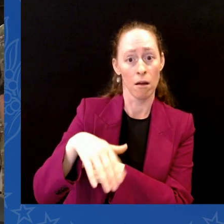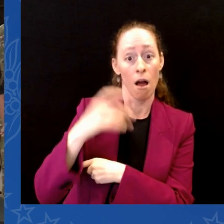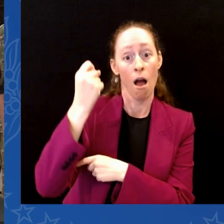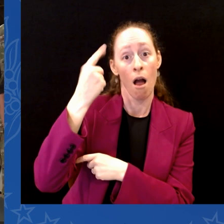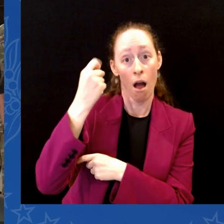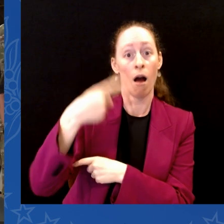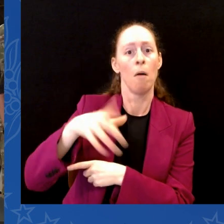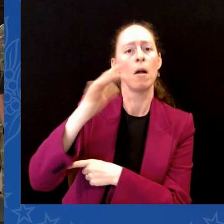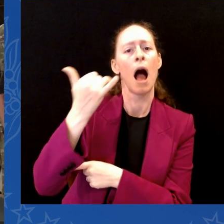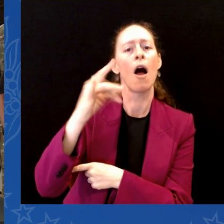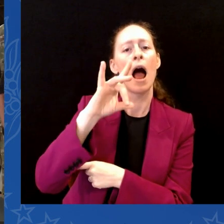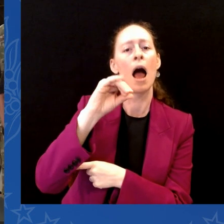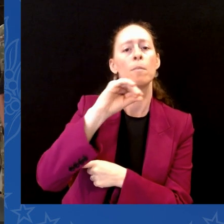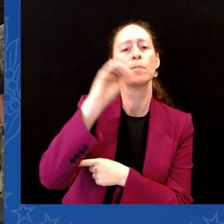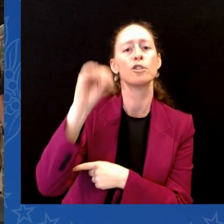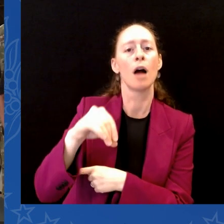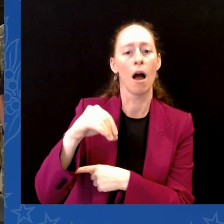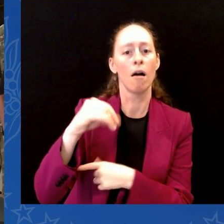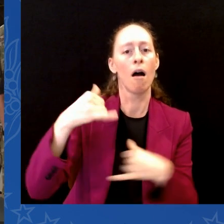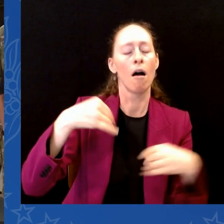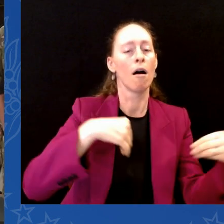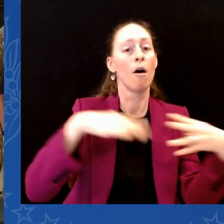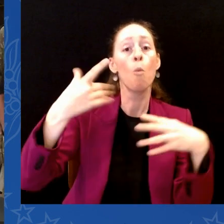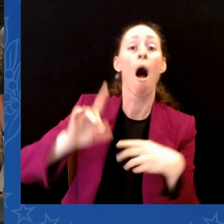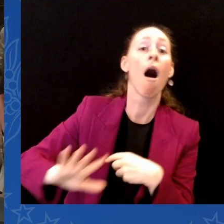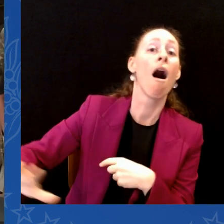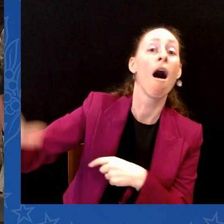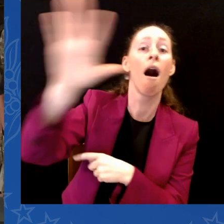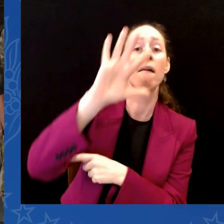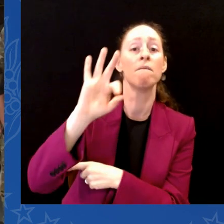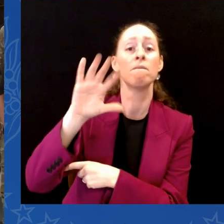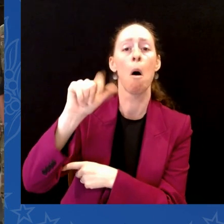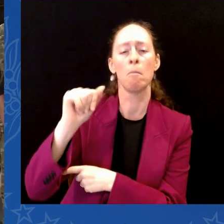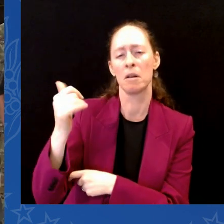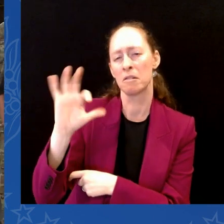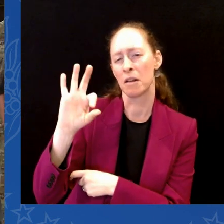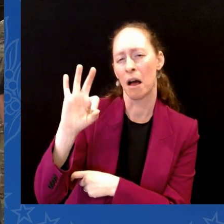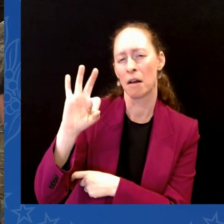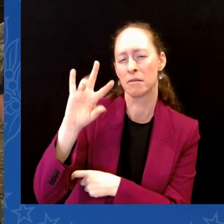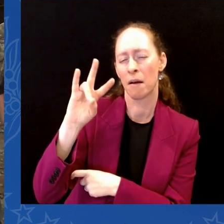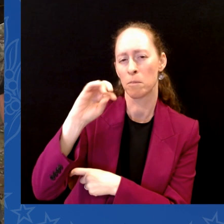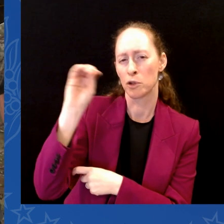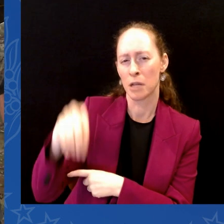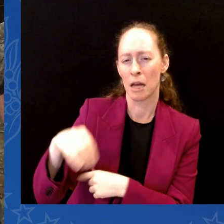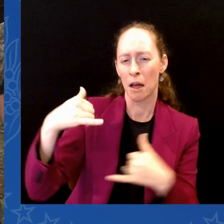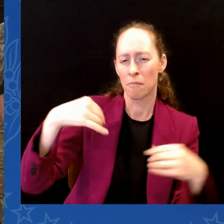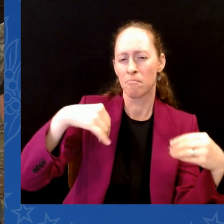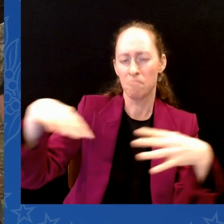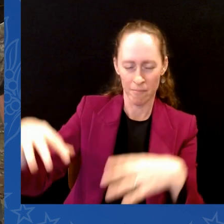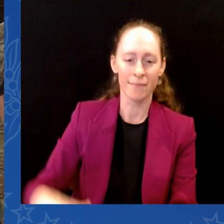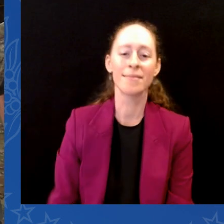once the search and rescue in Fort Myers Beach, which is also an FPL area. The Lee County Electrical Cooperative